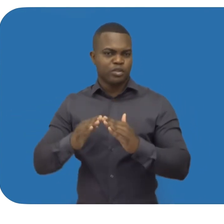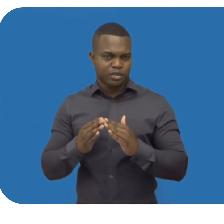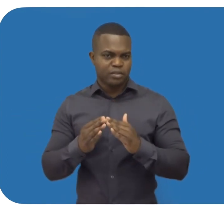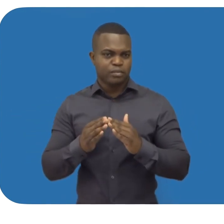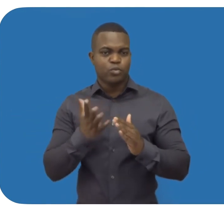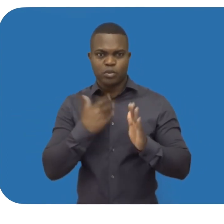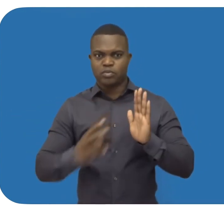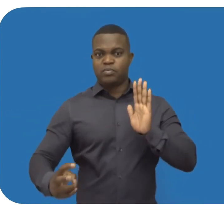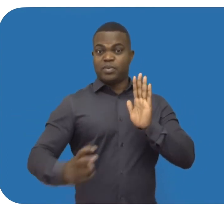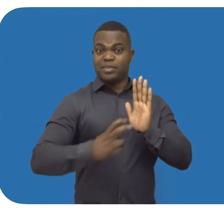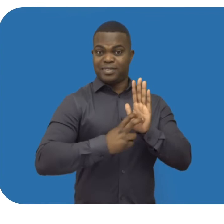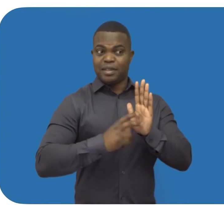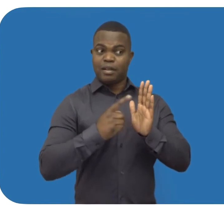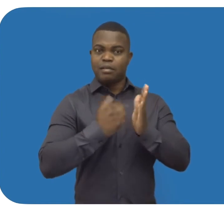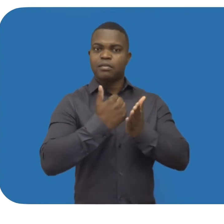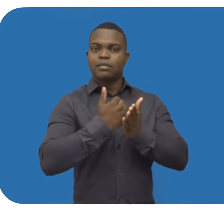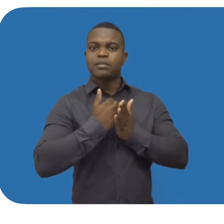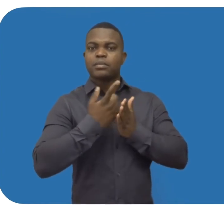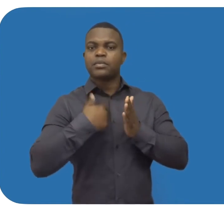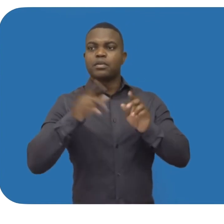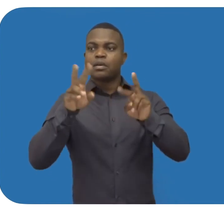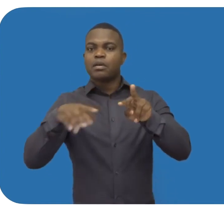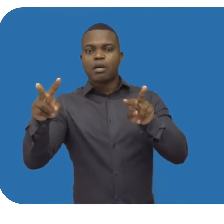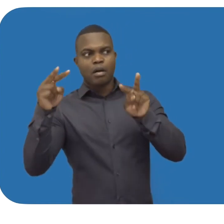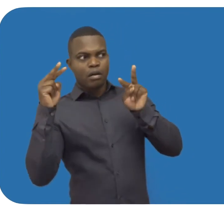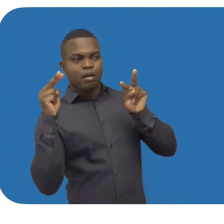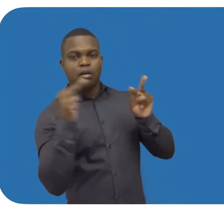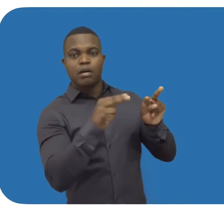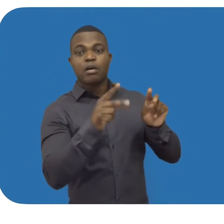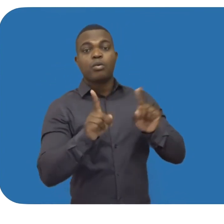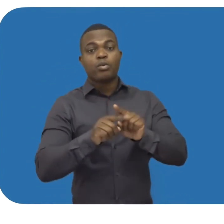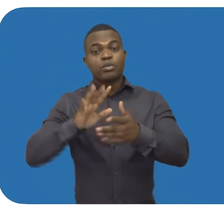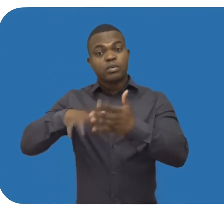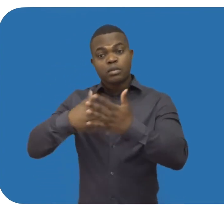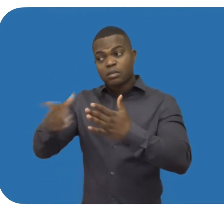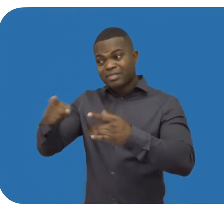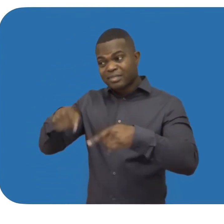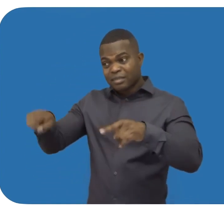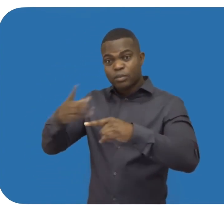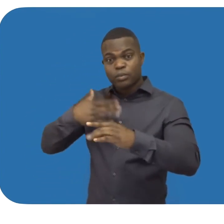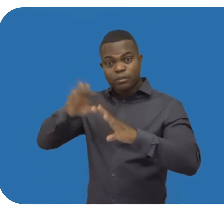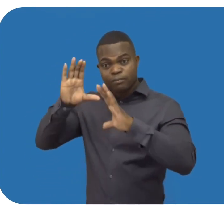This helps both our visibility as well as the visibility of the resources we describe.